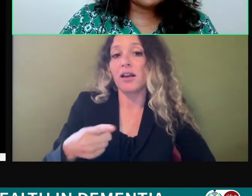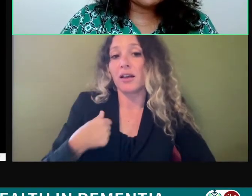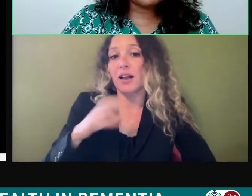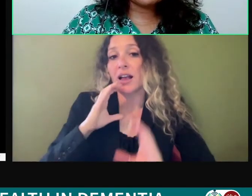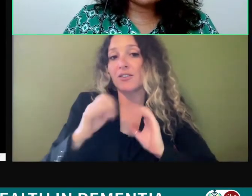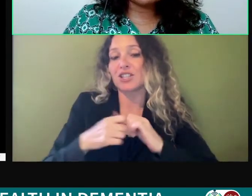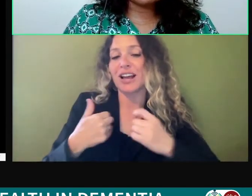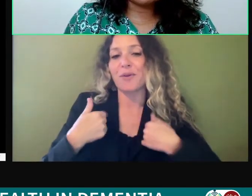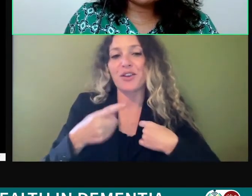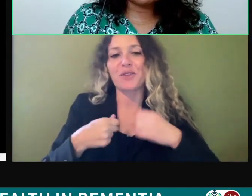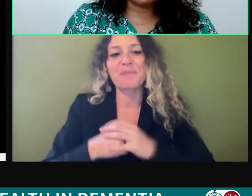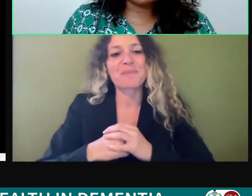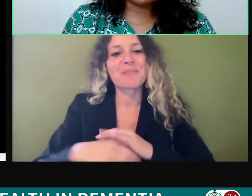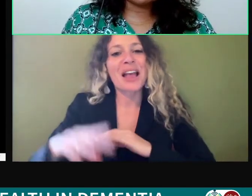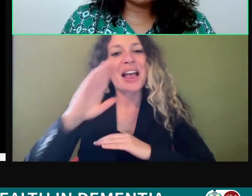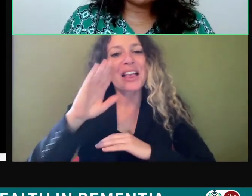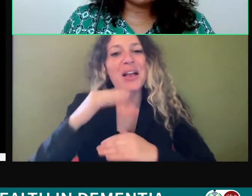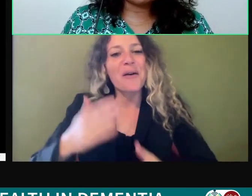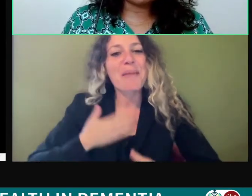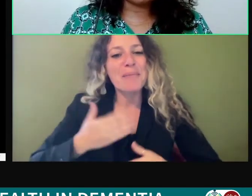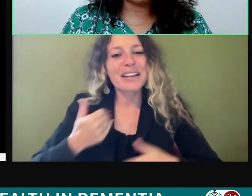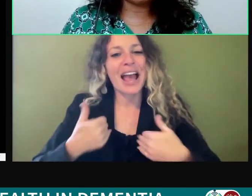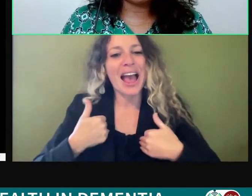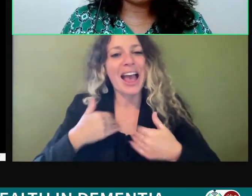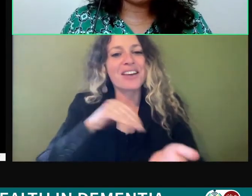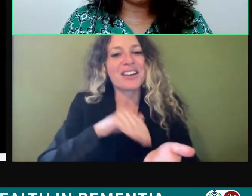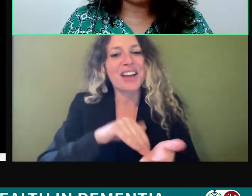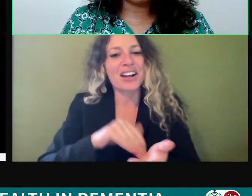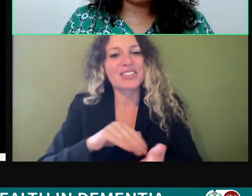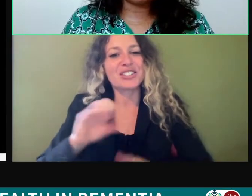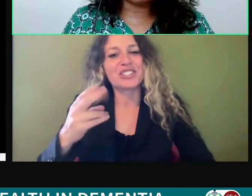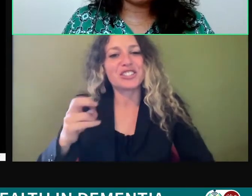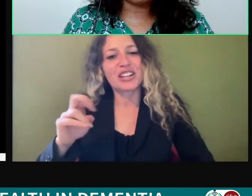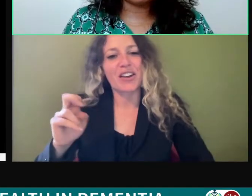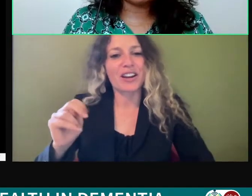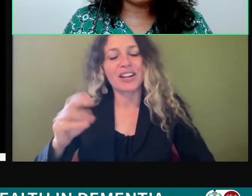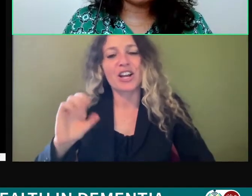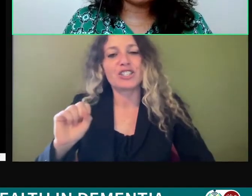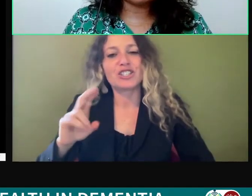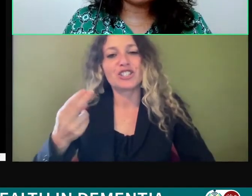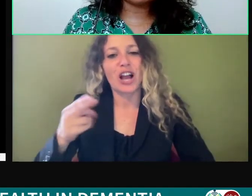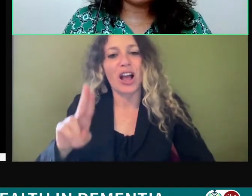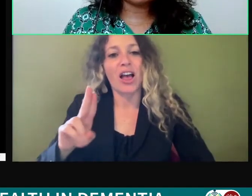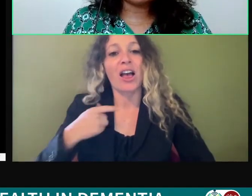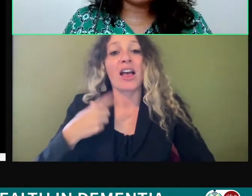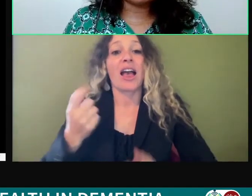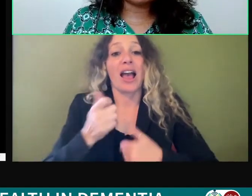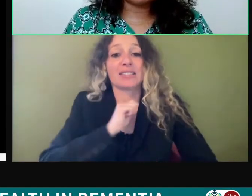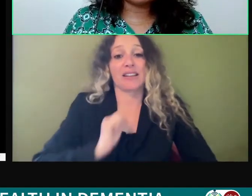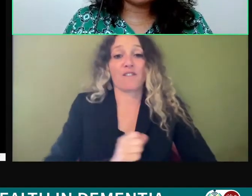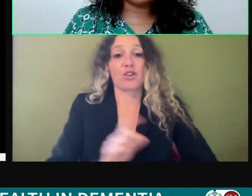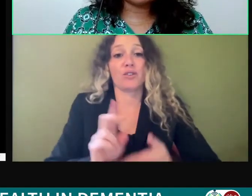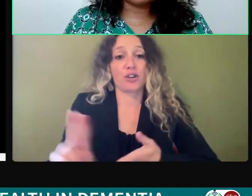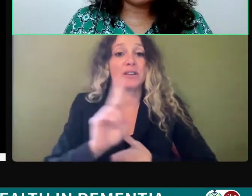Sowmya Iyer: I'm happy to have Dr Sharon Sha, a clinical professor of neurology at Stanford University and the chief for the memory disorders division.